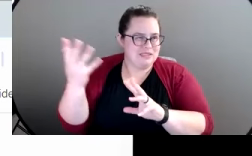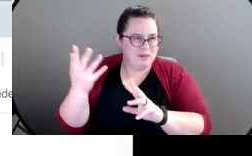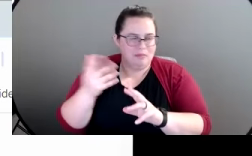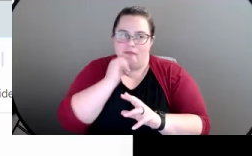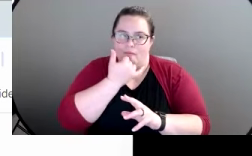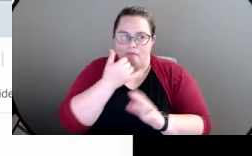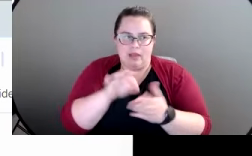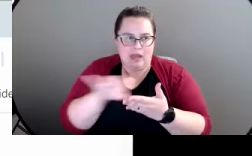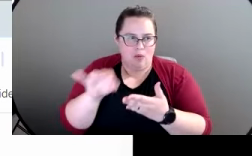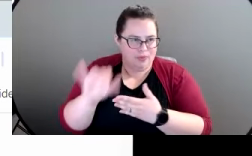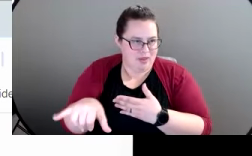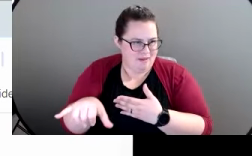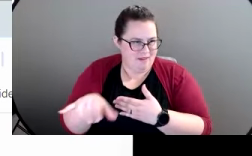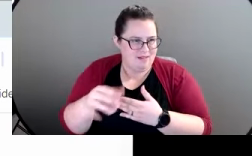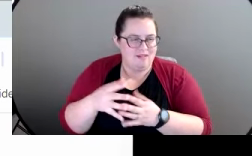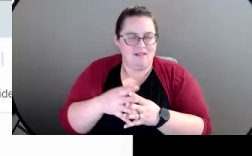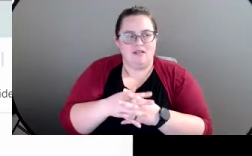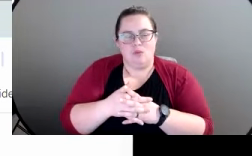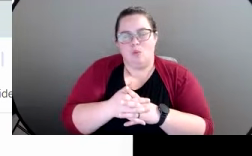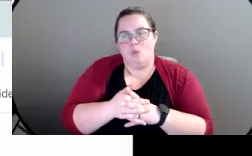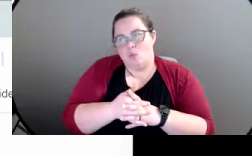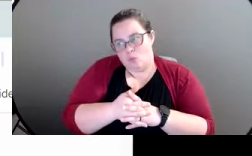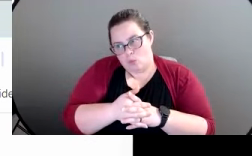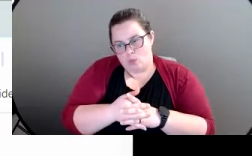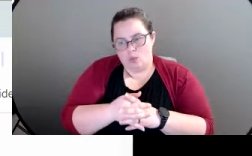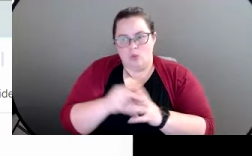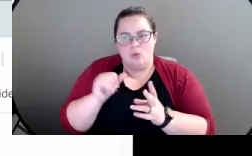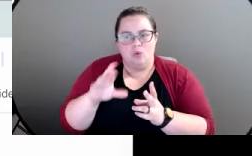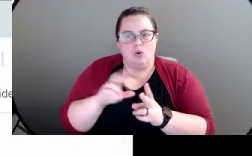Or I've also seen cases